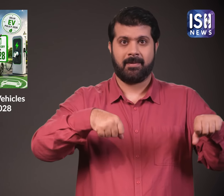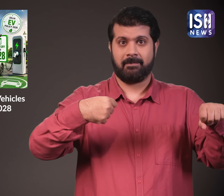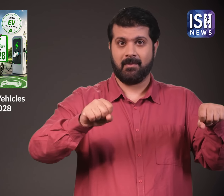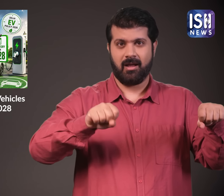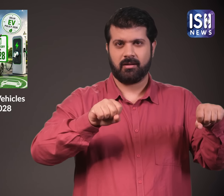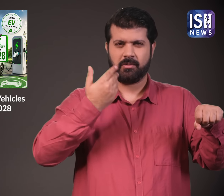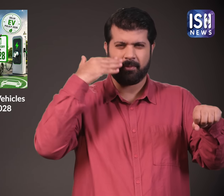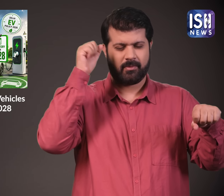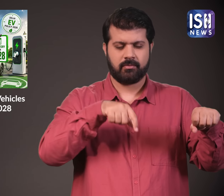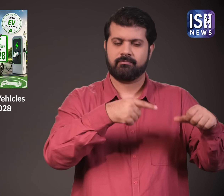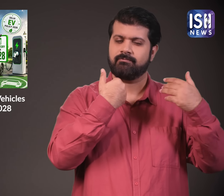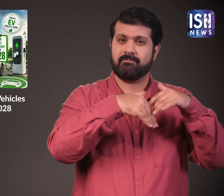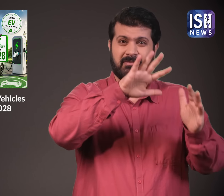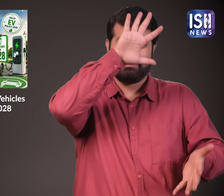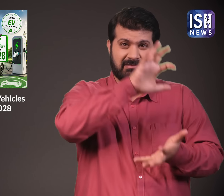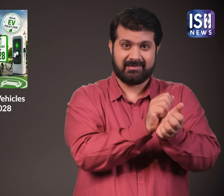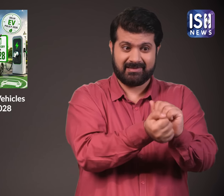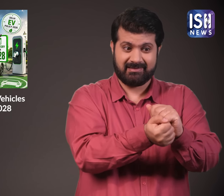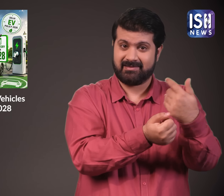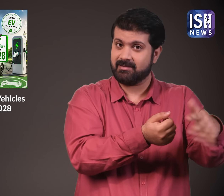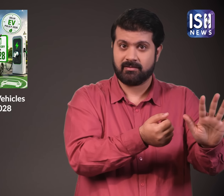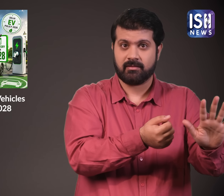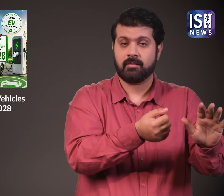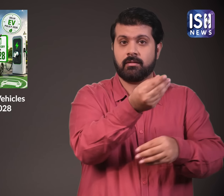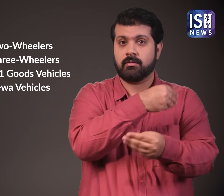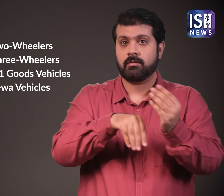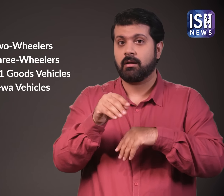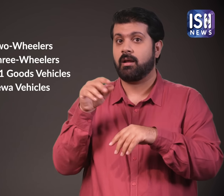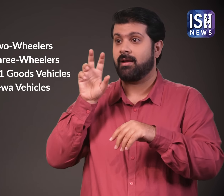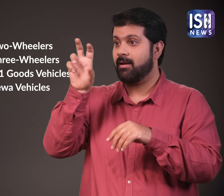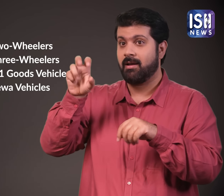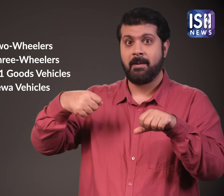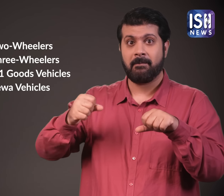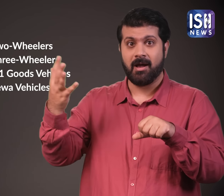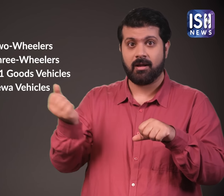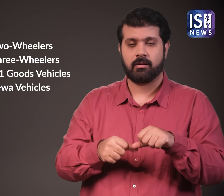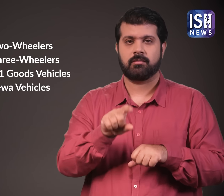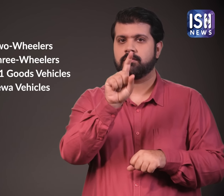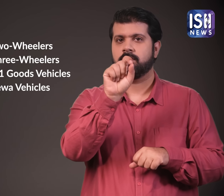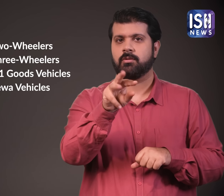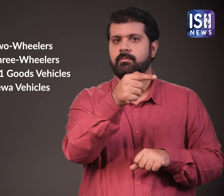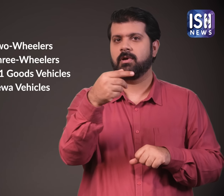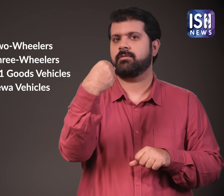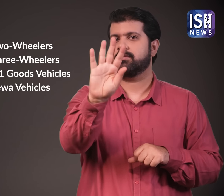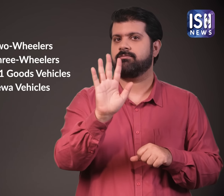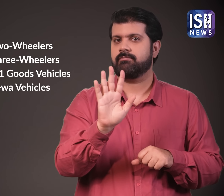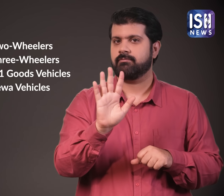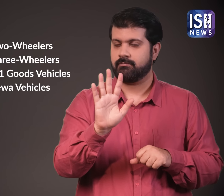1. ₹10,000 for electric two-wheelers.